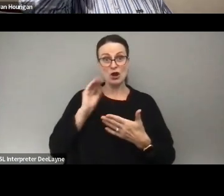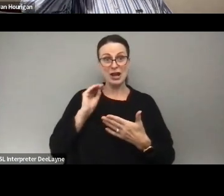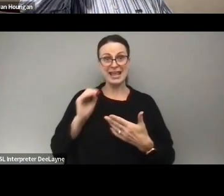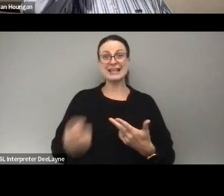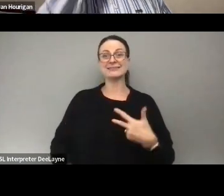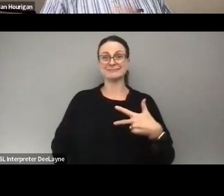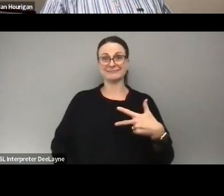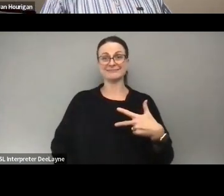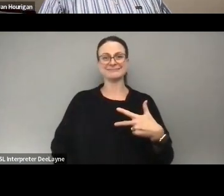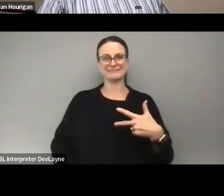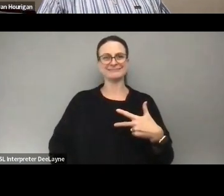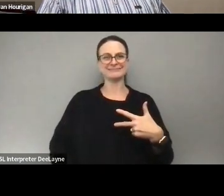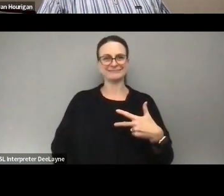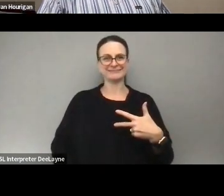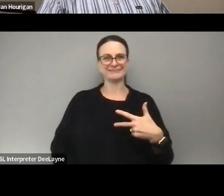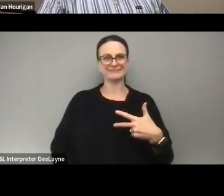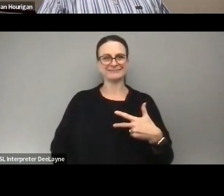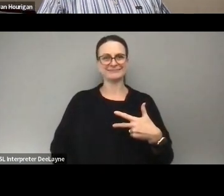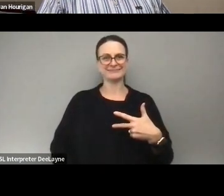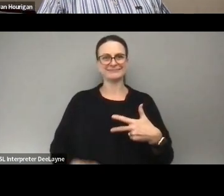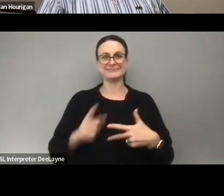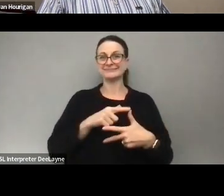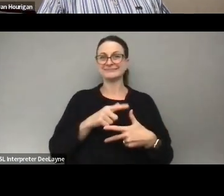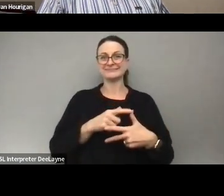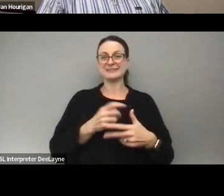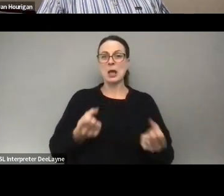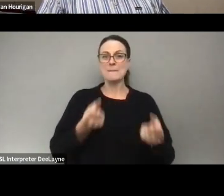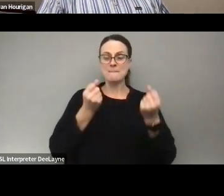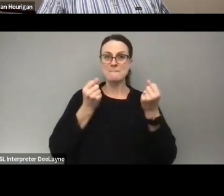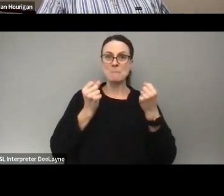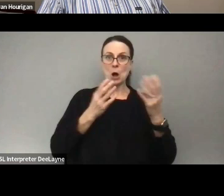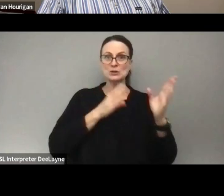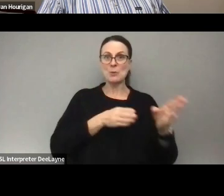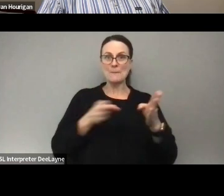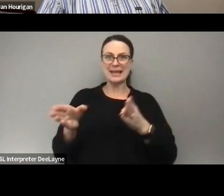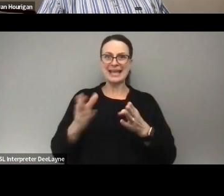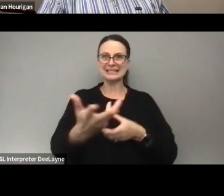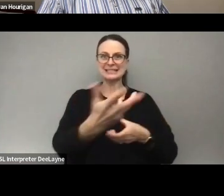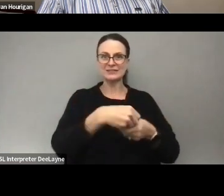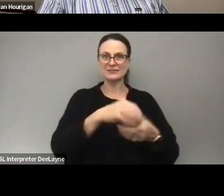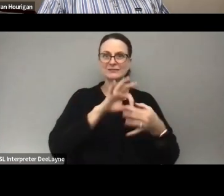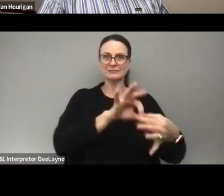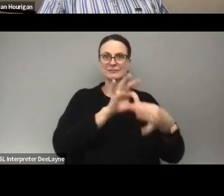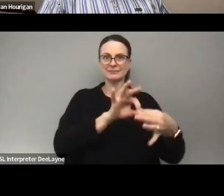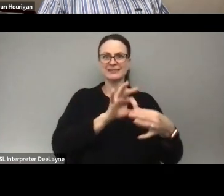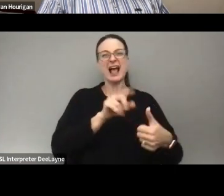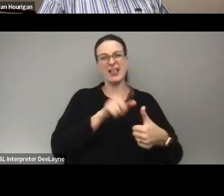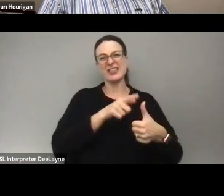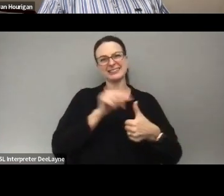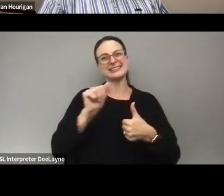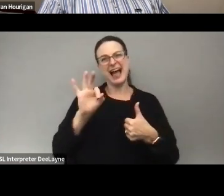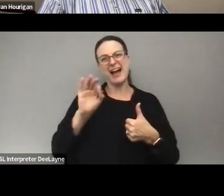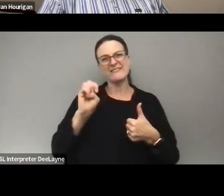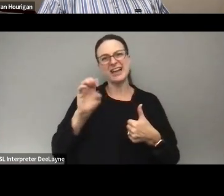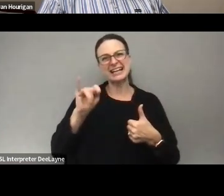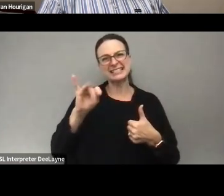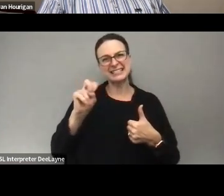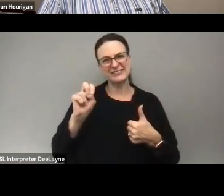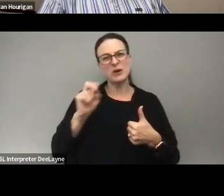are the multiple means of engagement, which is the effective networks, which we will get into,